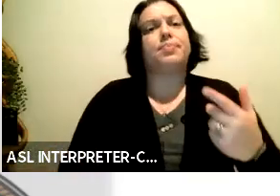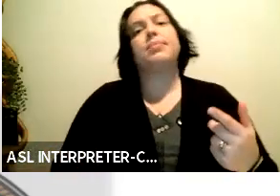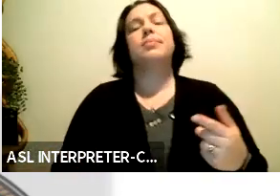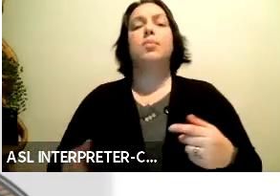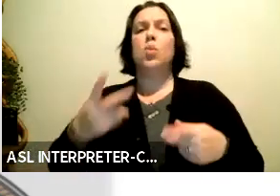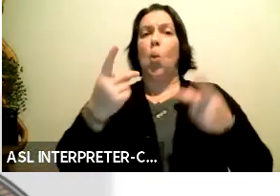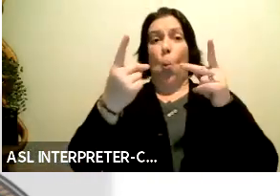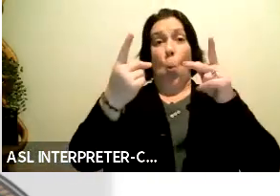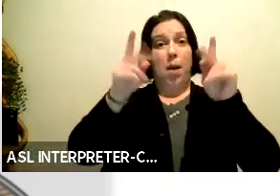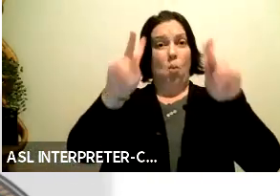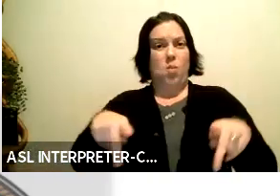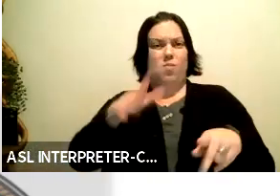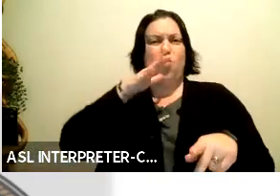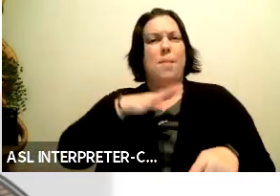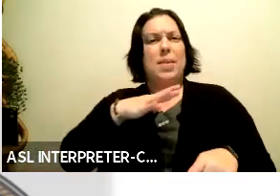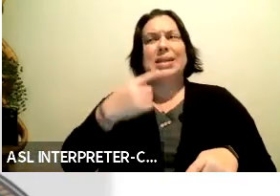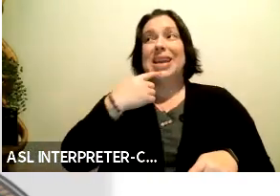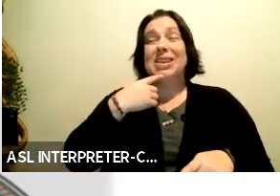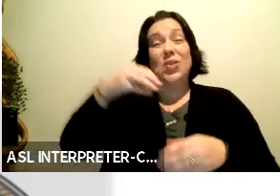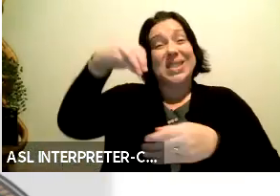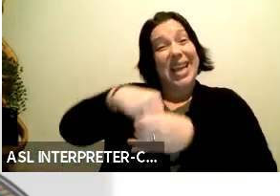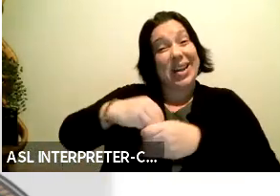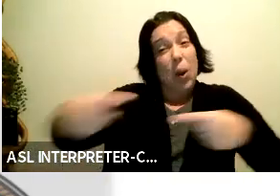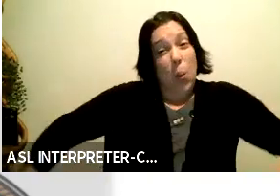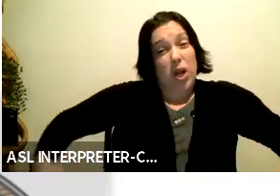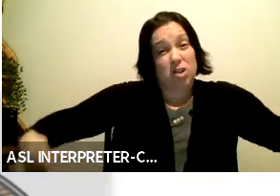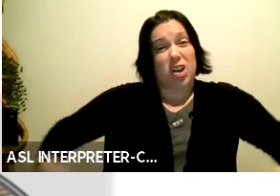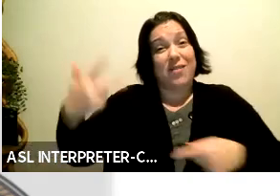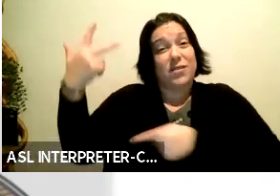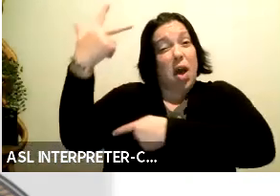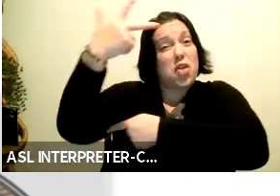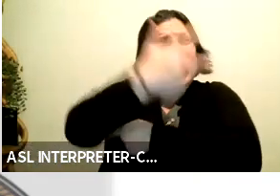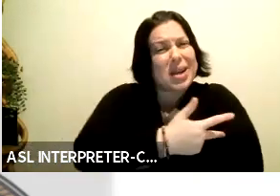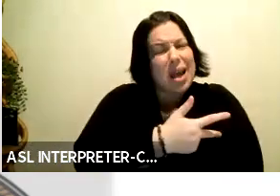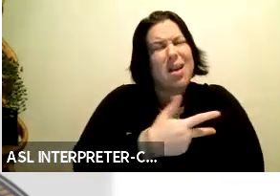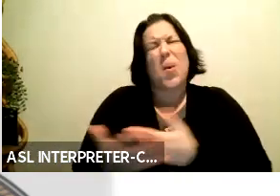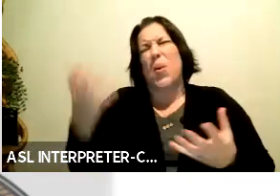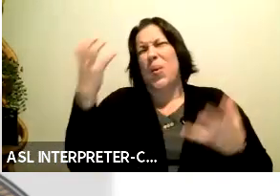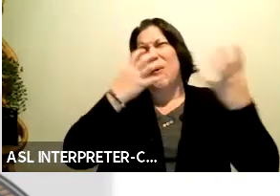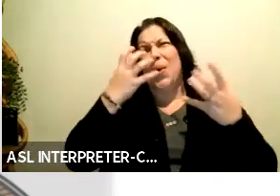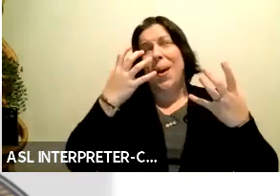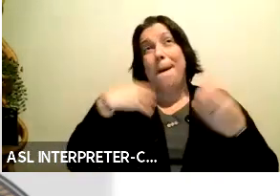a wheelchair for three days. I can't imagine what that would feel like. My back starts hurting just